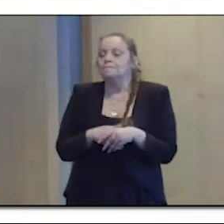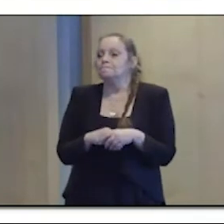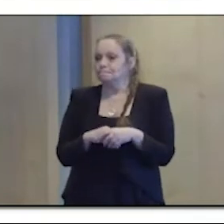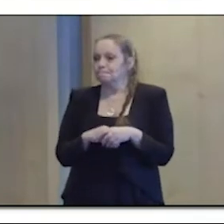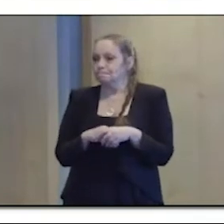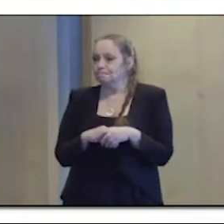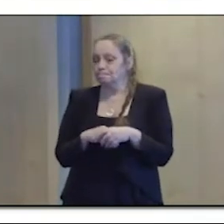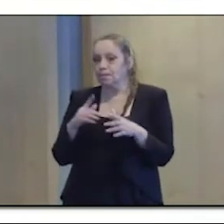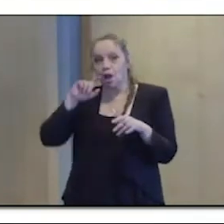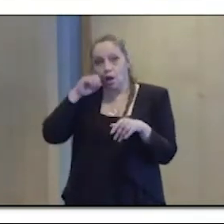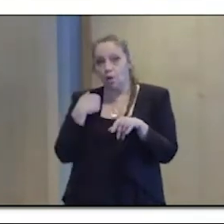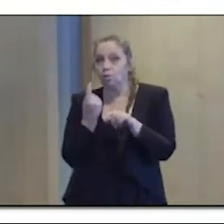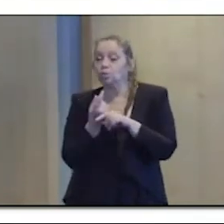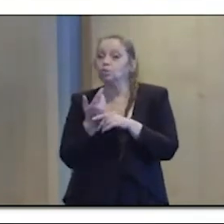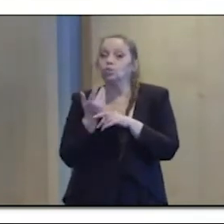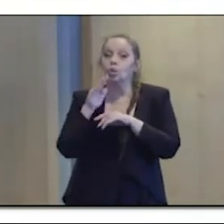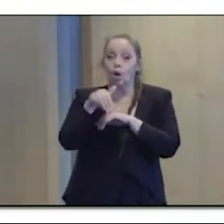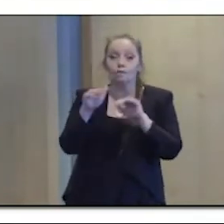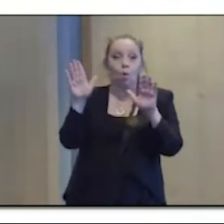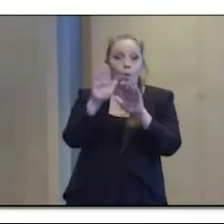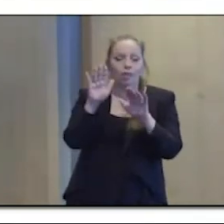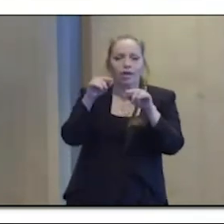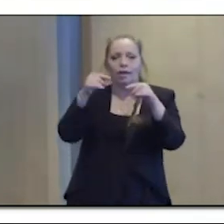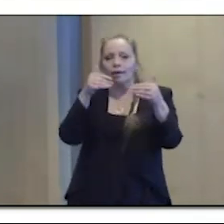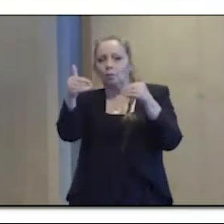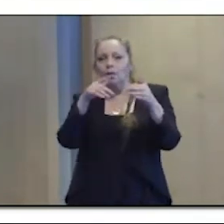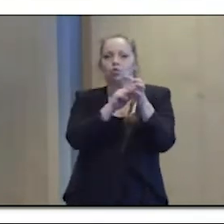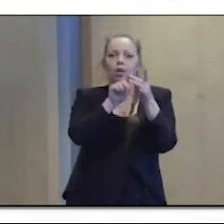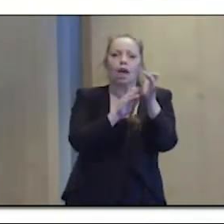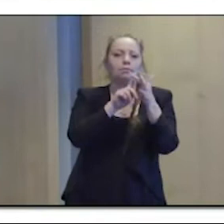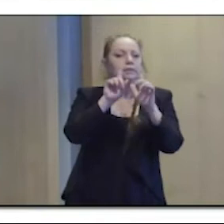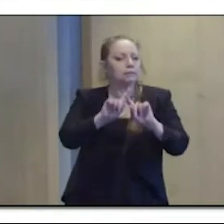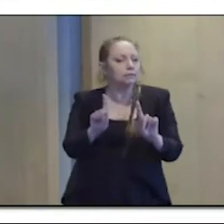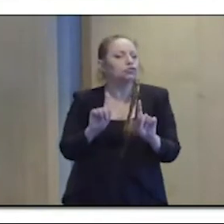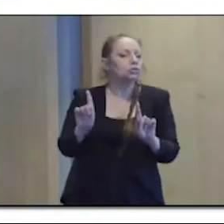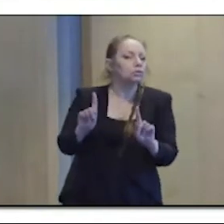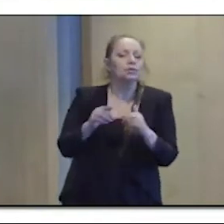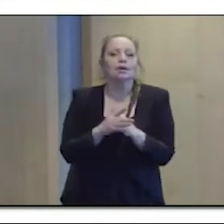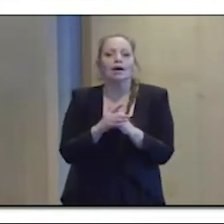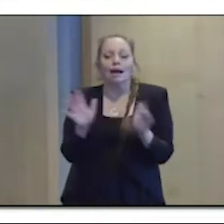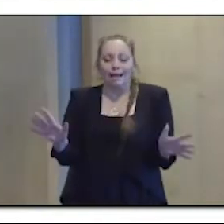I'm going to be talking about weather versus climate, and the linkage between electricity and